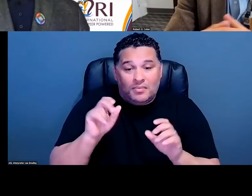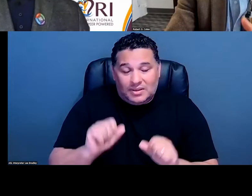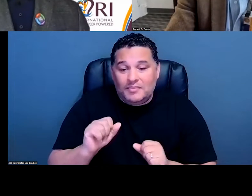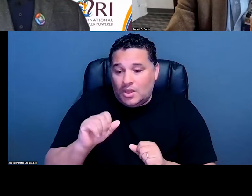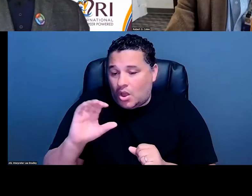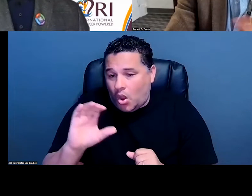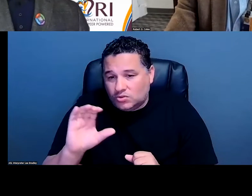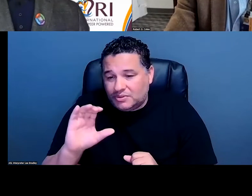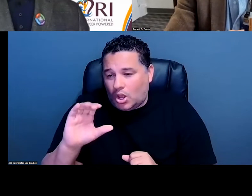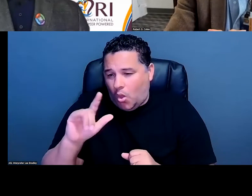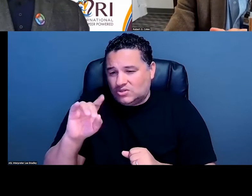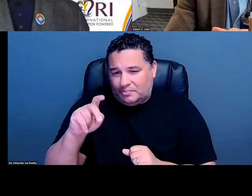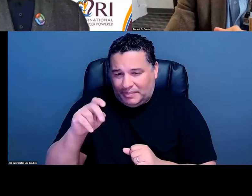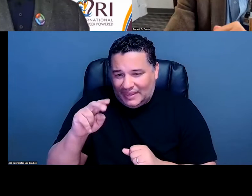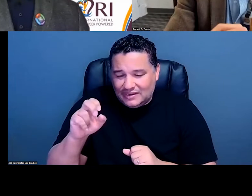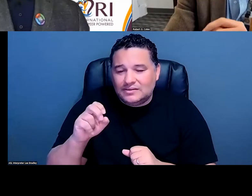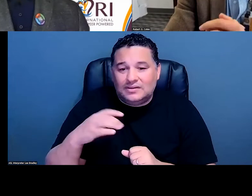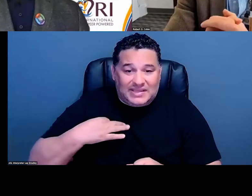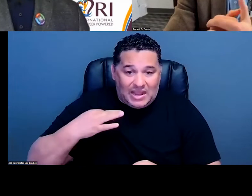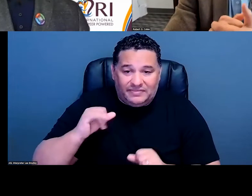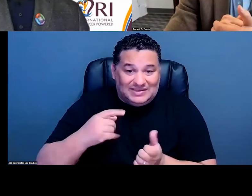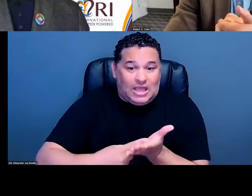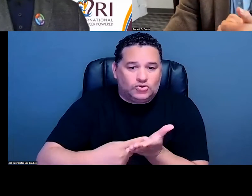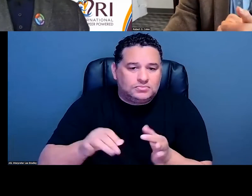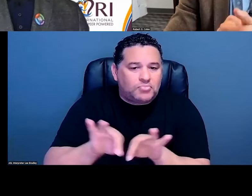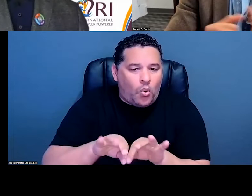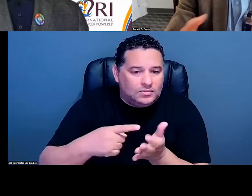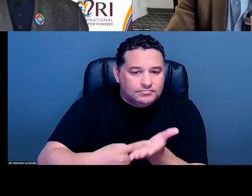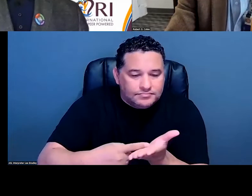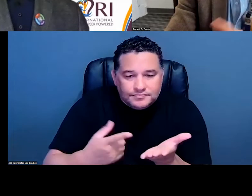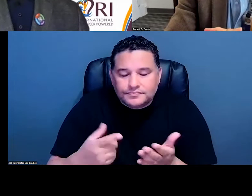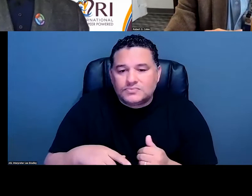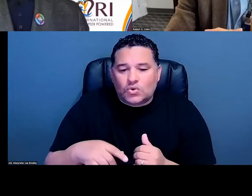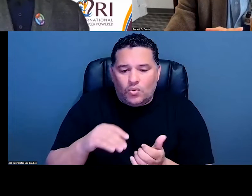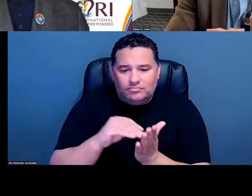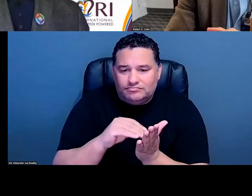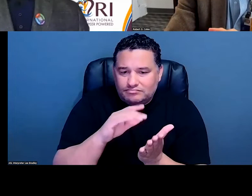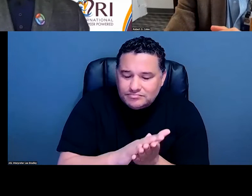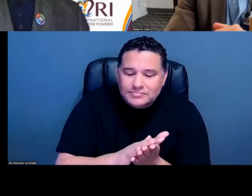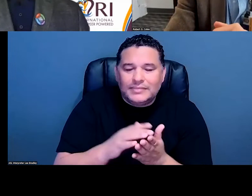THOUGHTS, EVEN DESPITE TAKING MEDICATIONS. THOSE PEOPLE CAN BE, YOU KNOW, A MEDICATION CANDIDATE. THAT DISCUSSION CAN